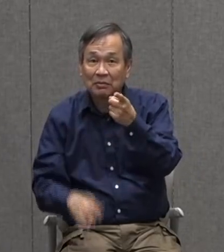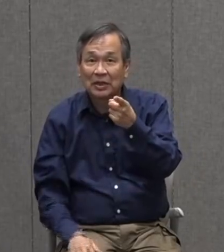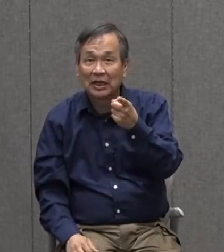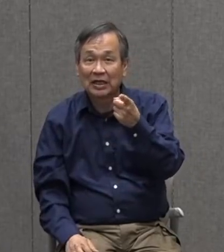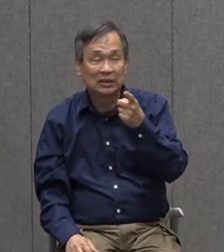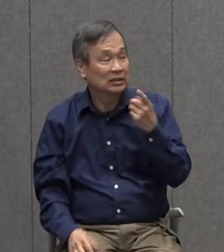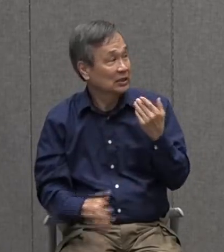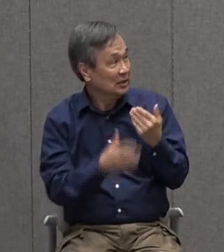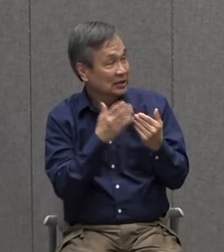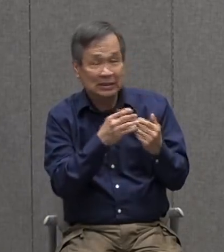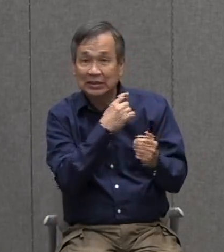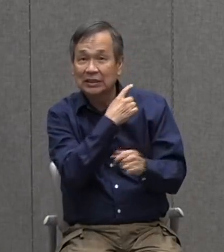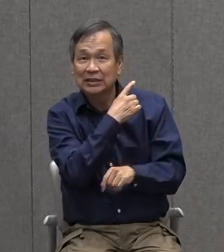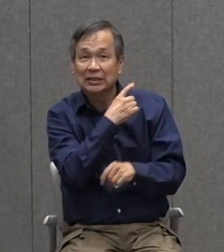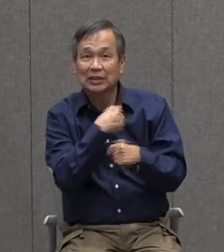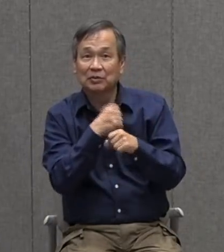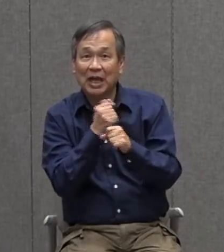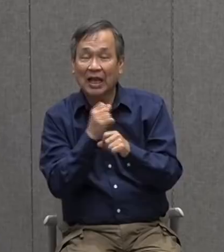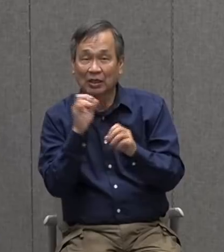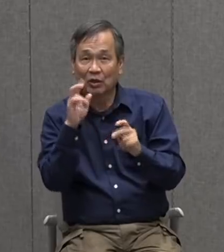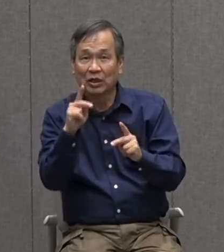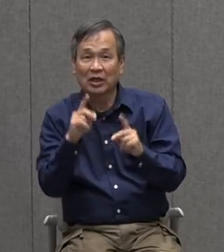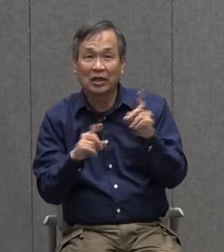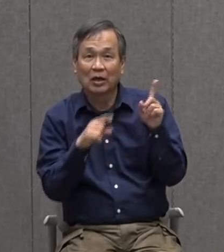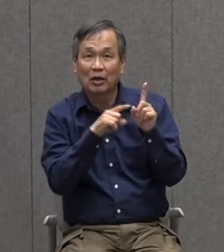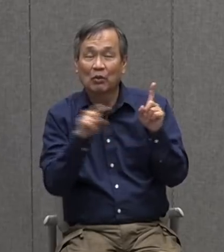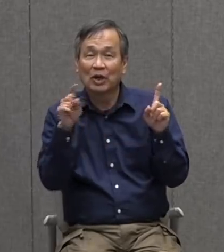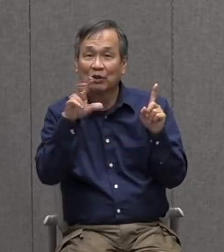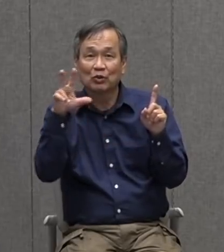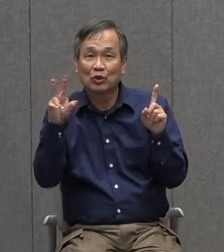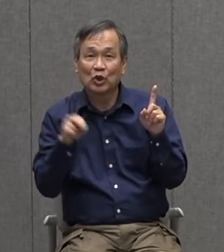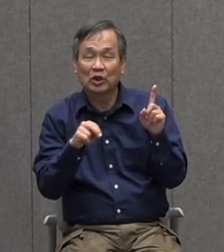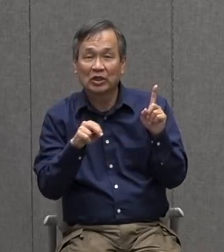for you to create at home. We just did a number from one through 30 of each of the numbers.